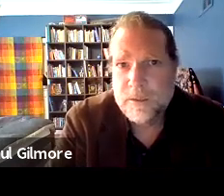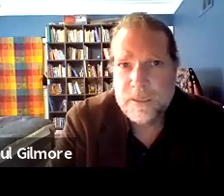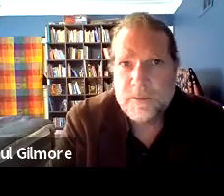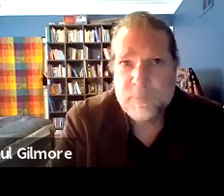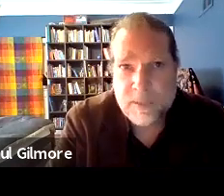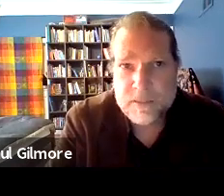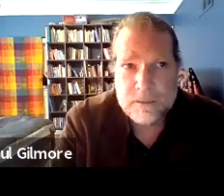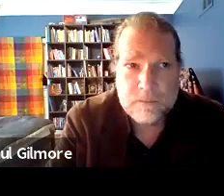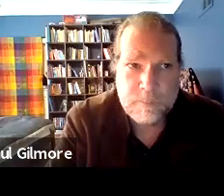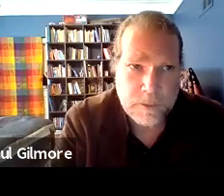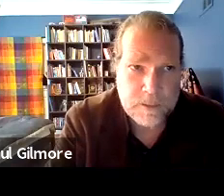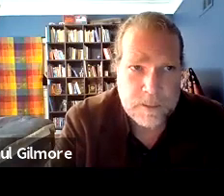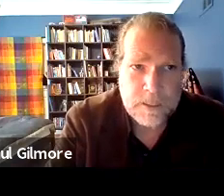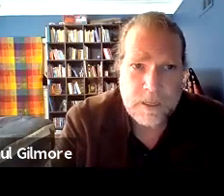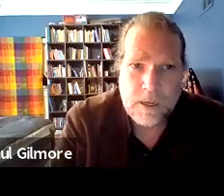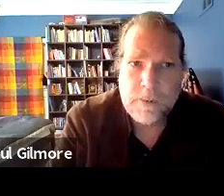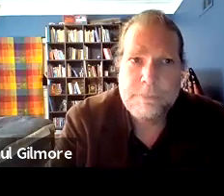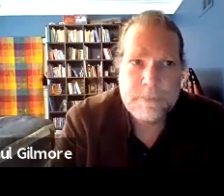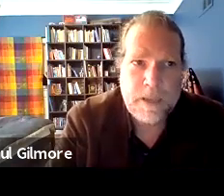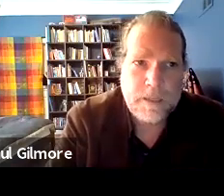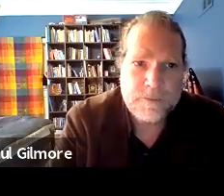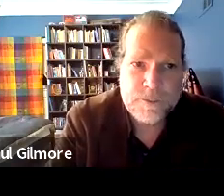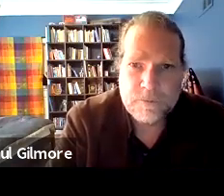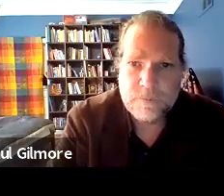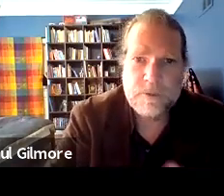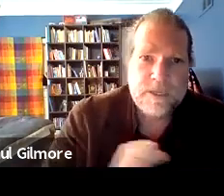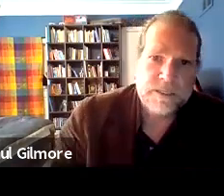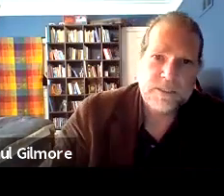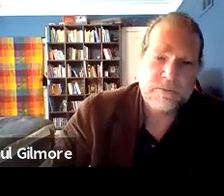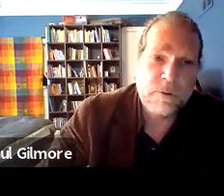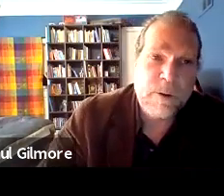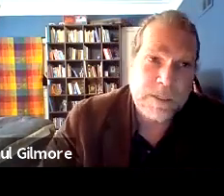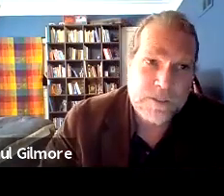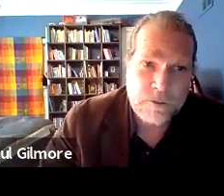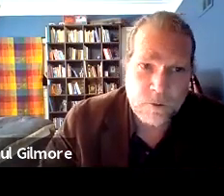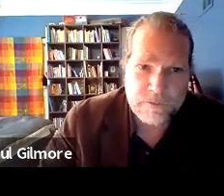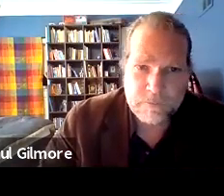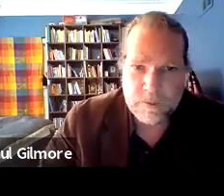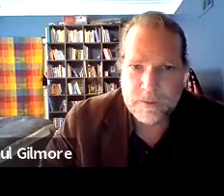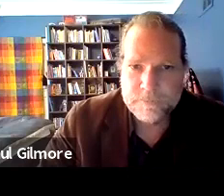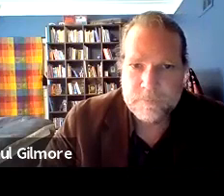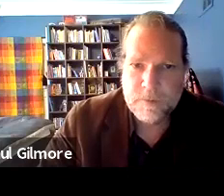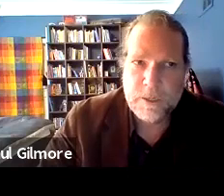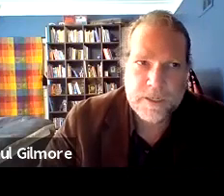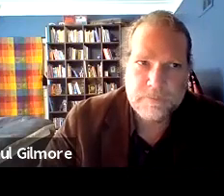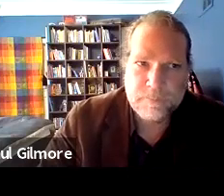the Protestant party. And so you get a sense of Republicans in the north, where American